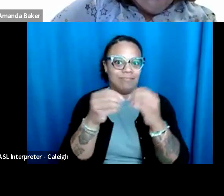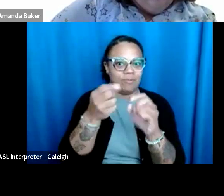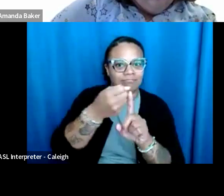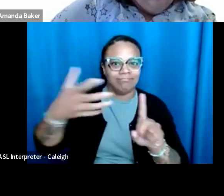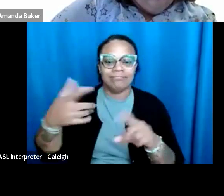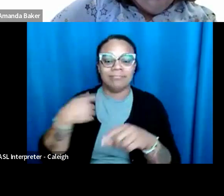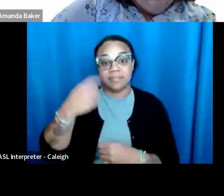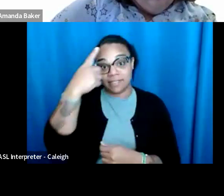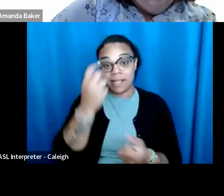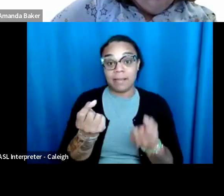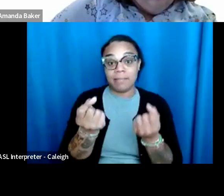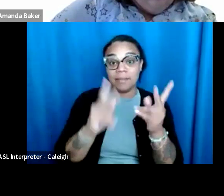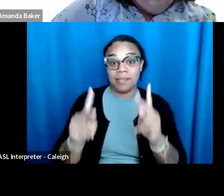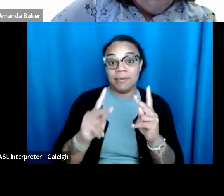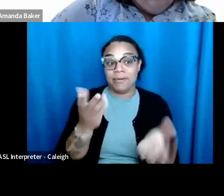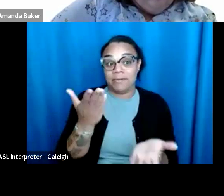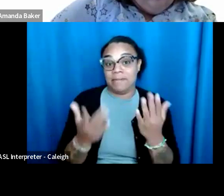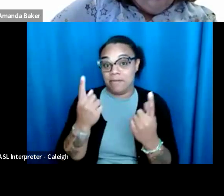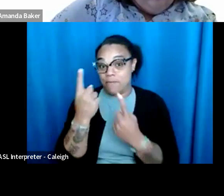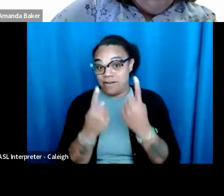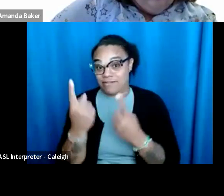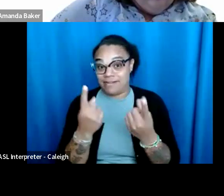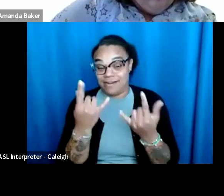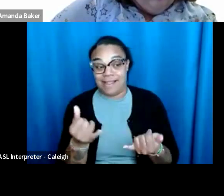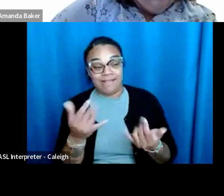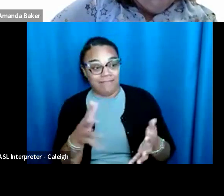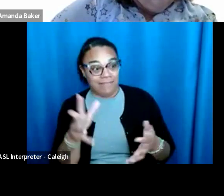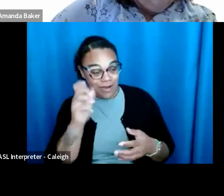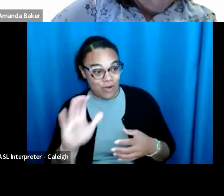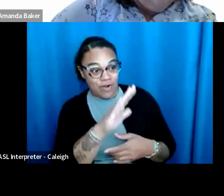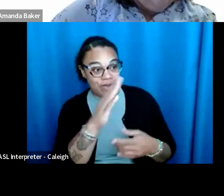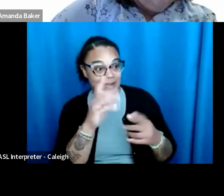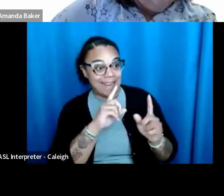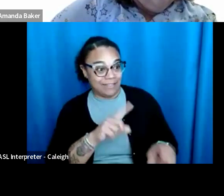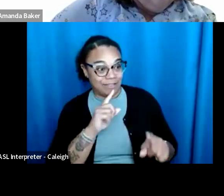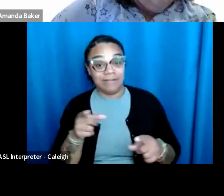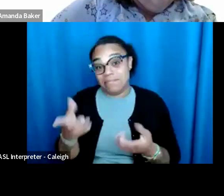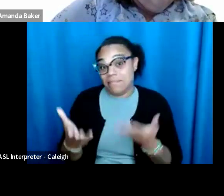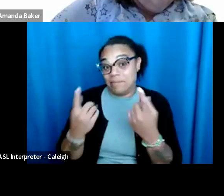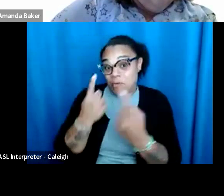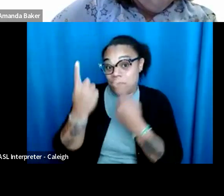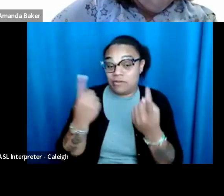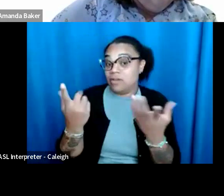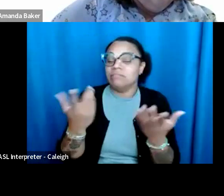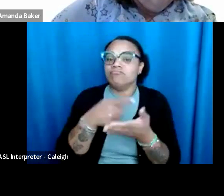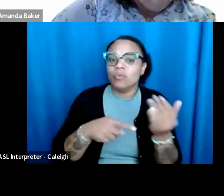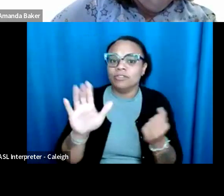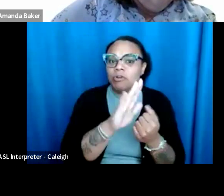might be wondering after hearing those answers is, what are some effective strategies for self-advocacy